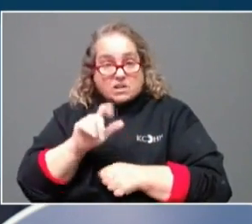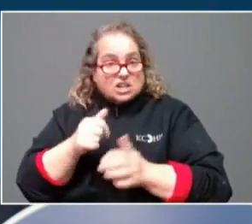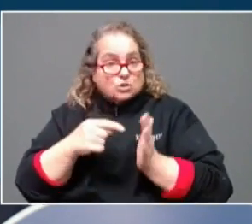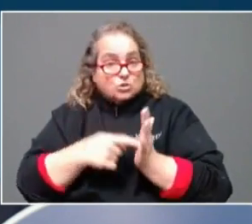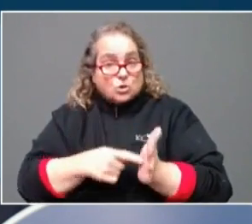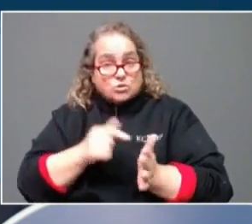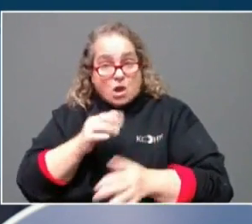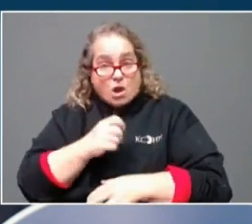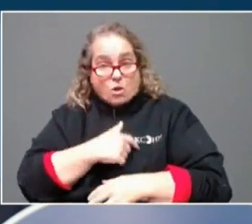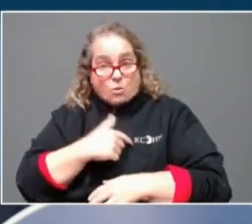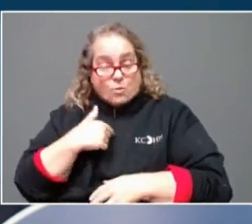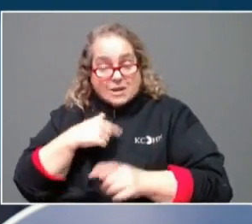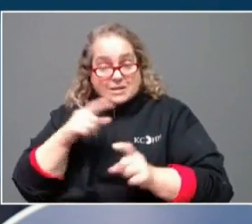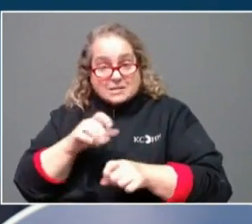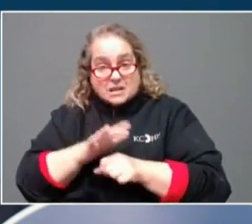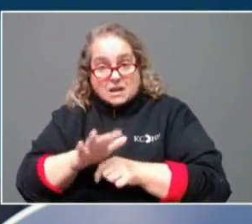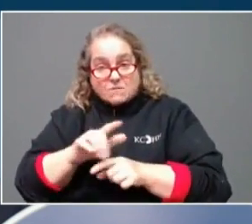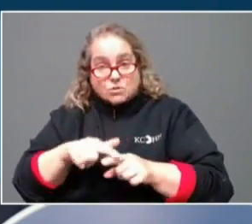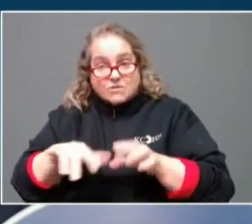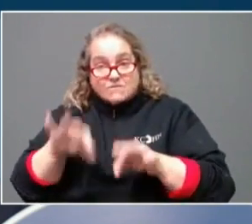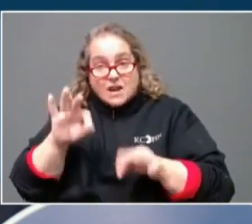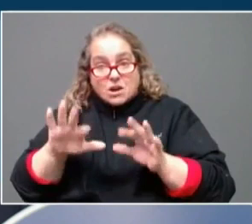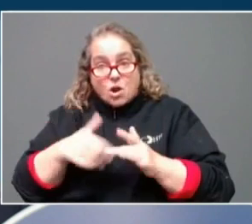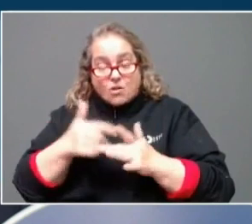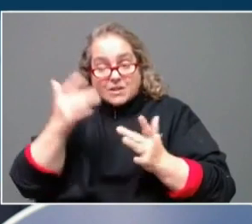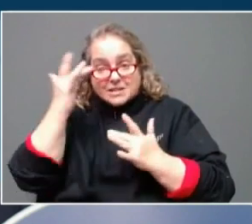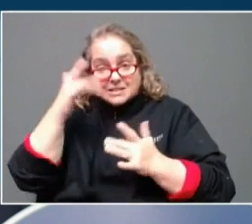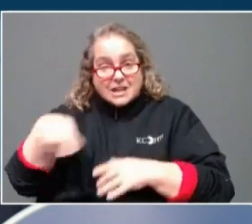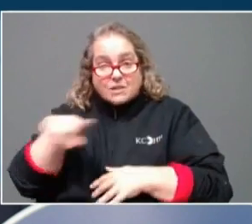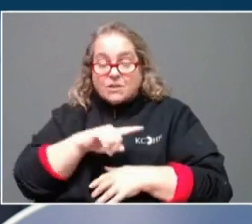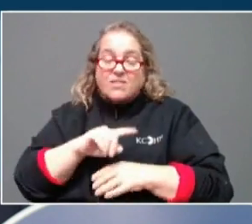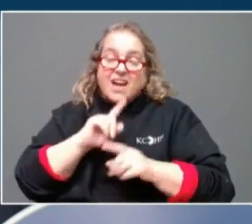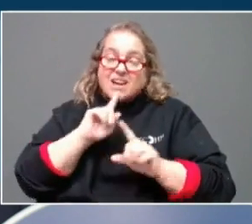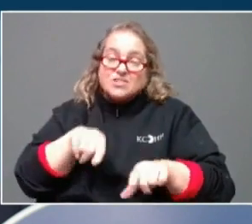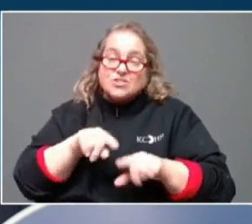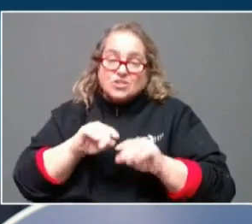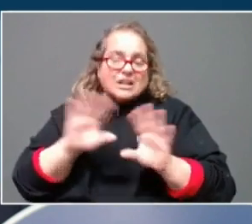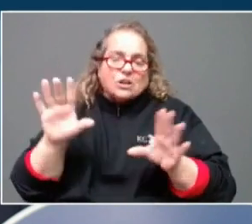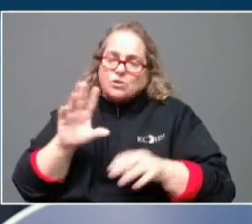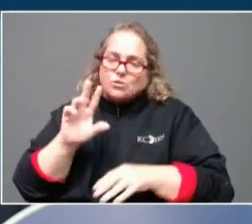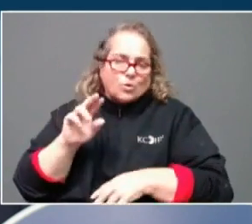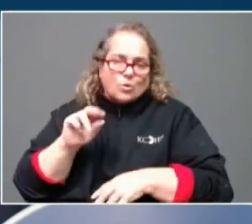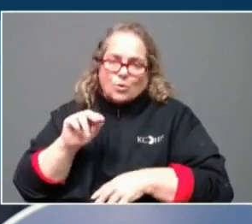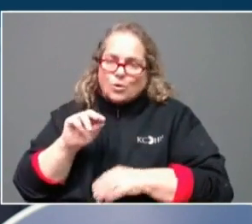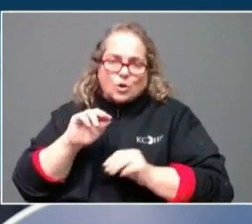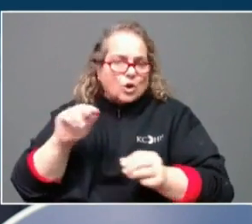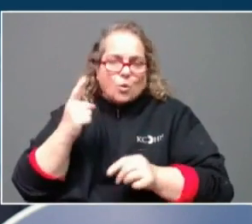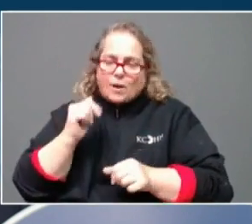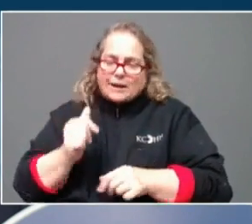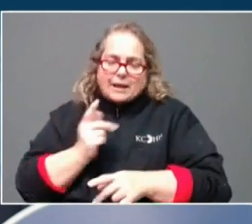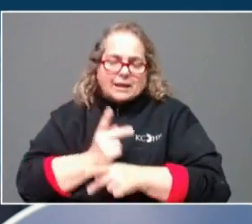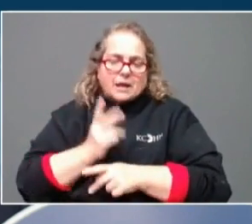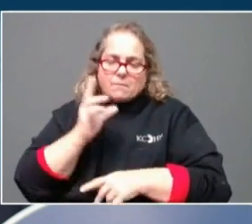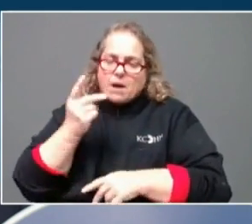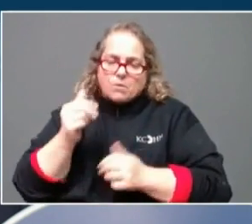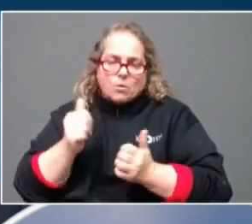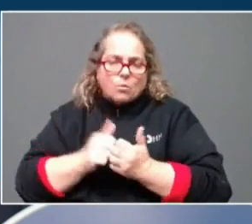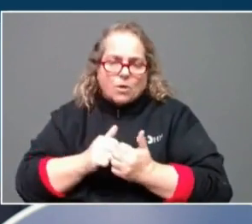the disease that's out there. The answer is very clearly no, no one is able to keep up with the american variant. It is outstripped testing